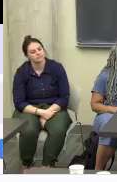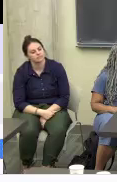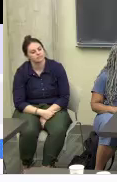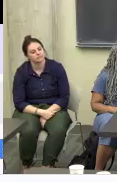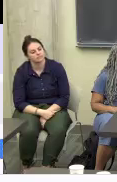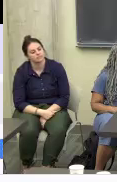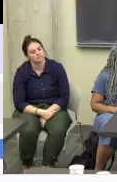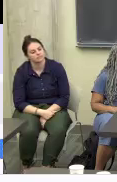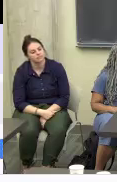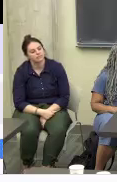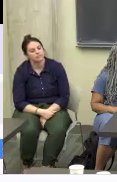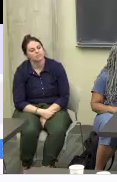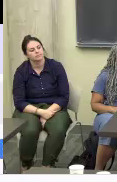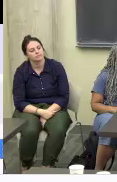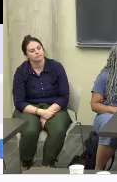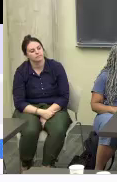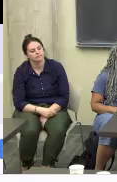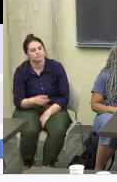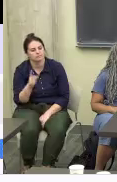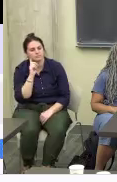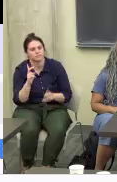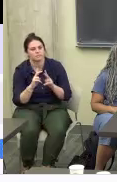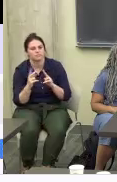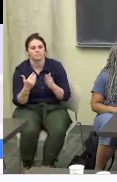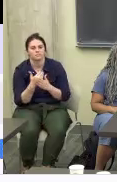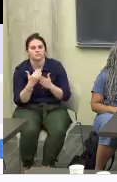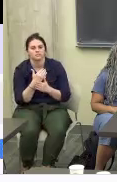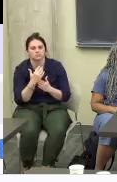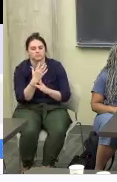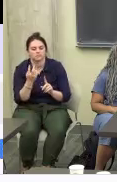perspective that was new to me. Because I hear a lot of technical